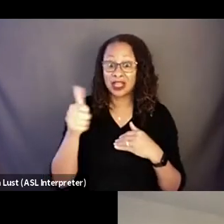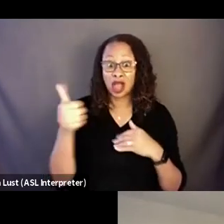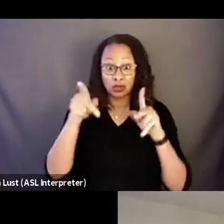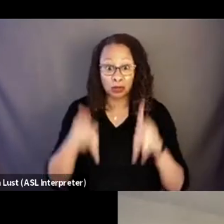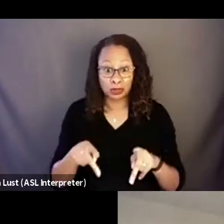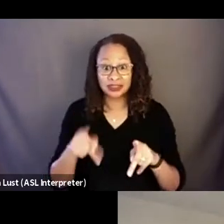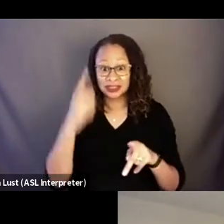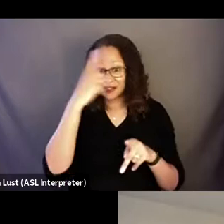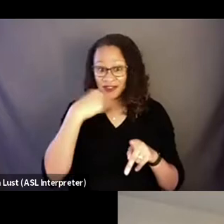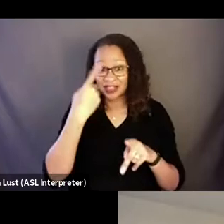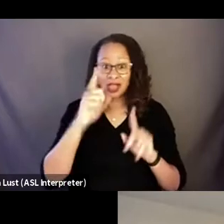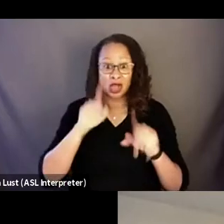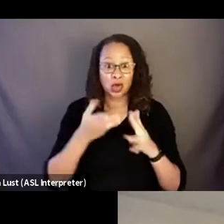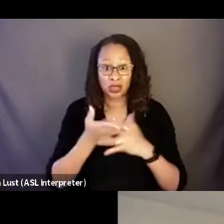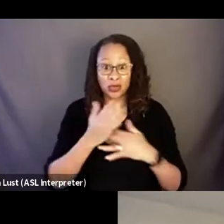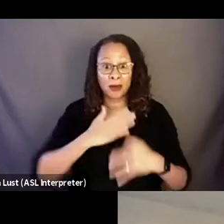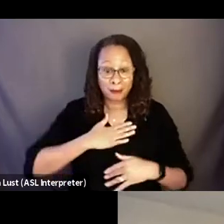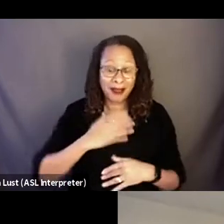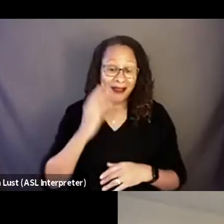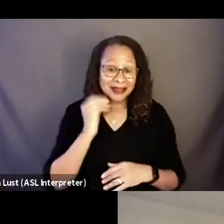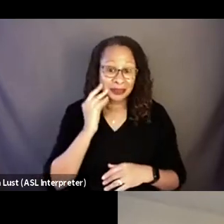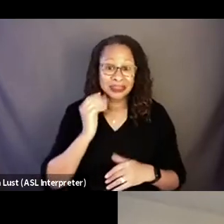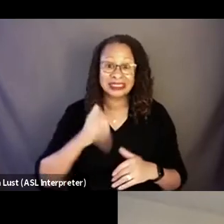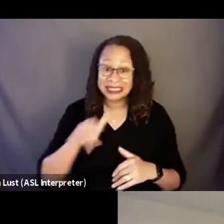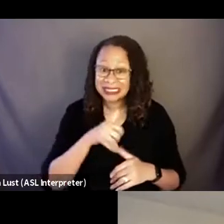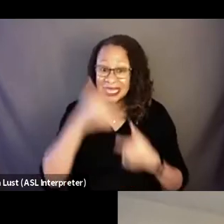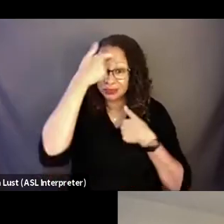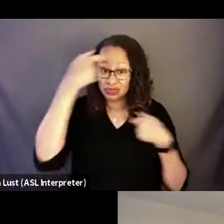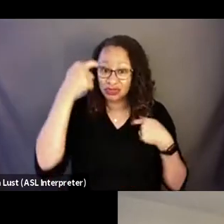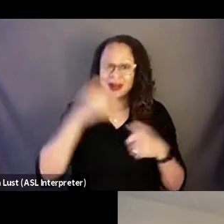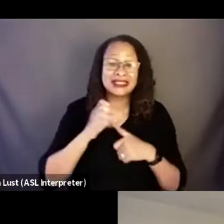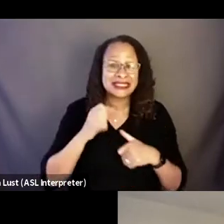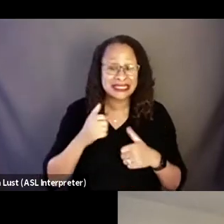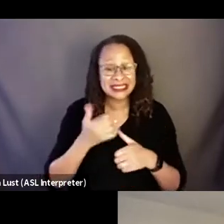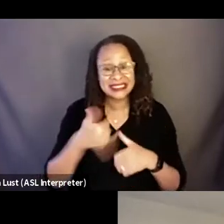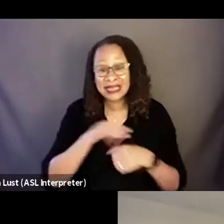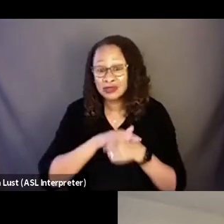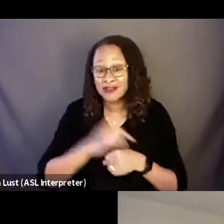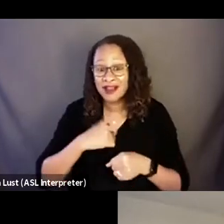going through, experiencing the same trauma, the same stress that I experienced, it's like this trauma and stress